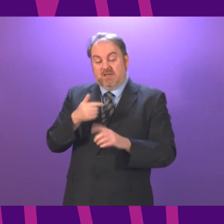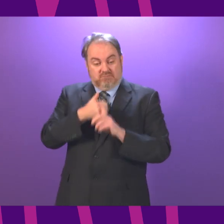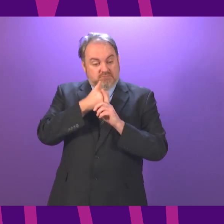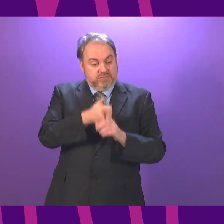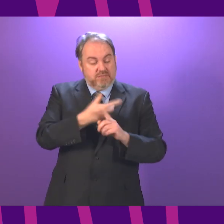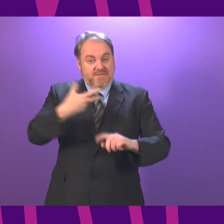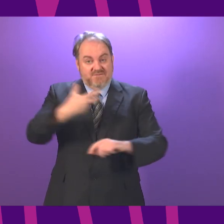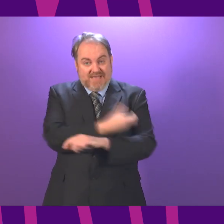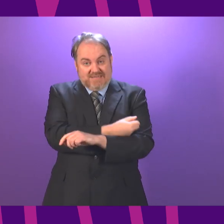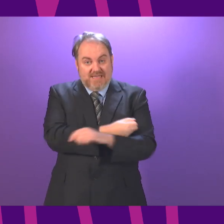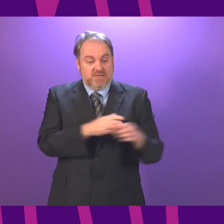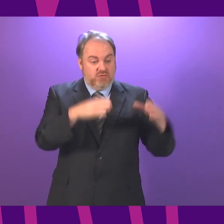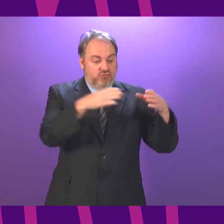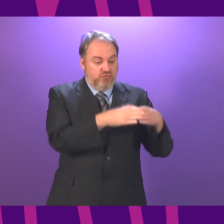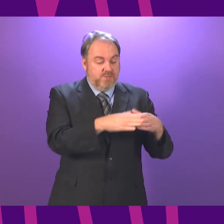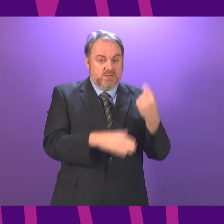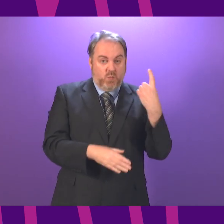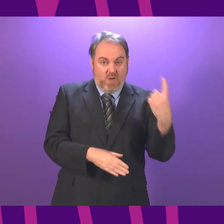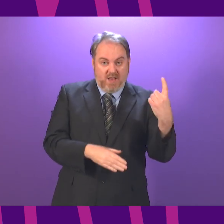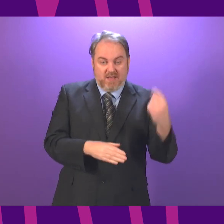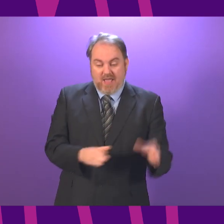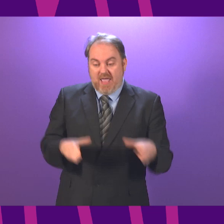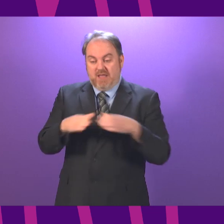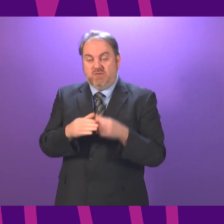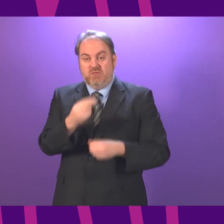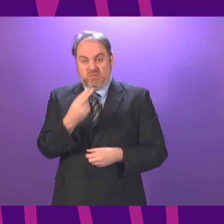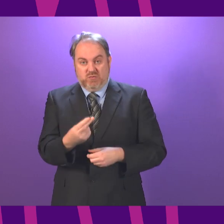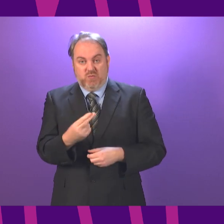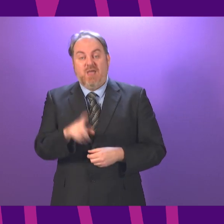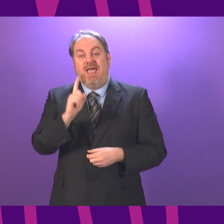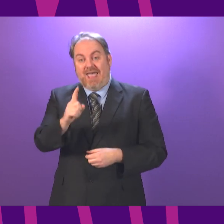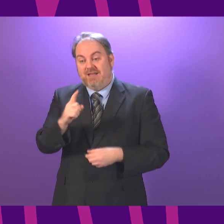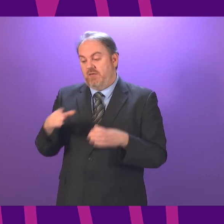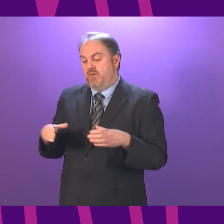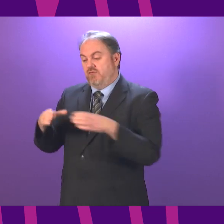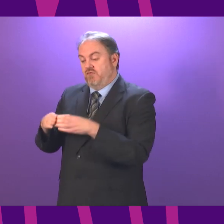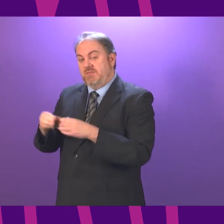Then, of course, we do groups 3 and 4, and the target date for that is mid-February.